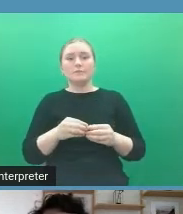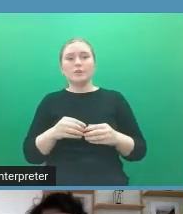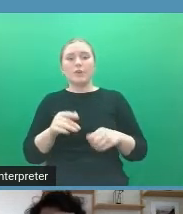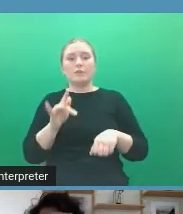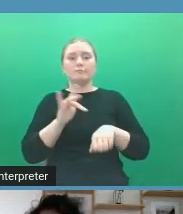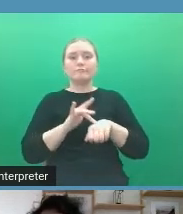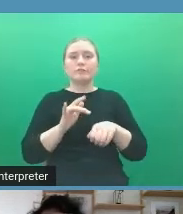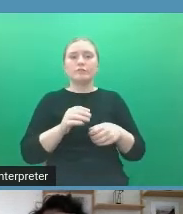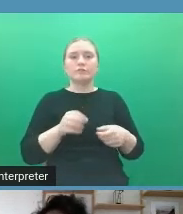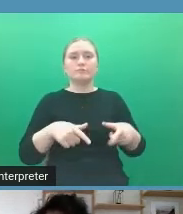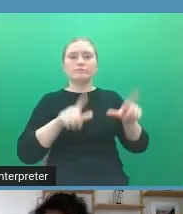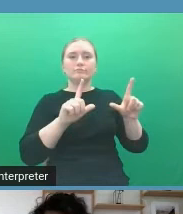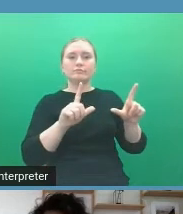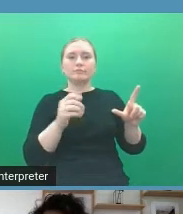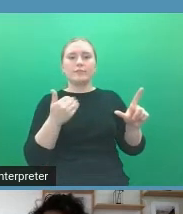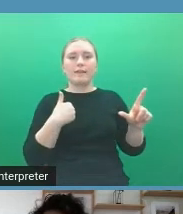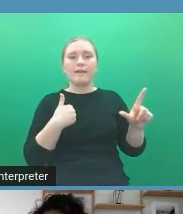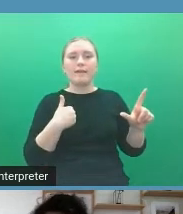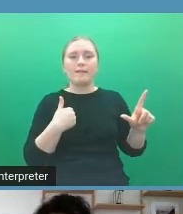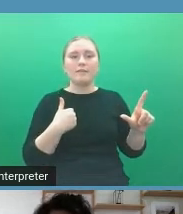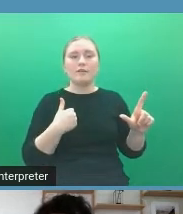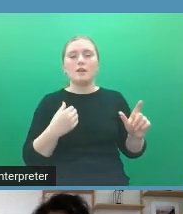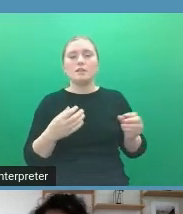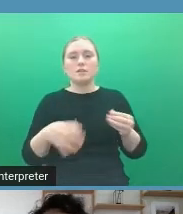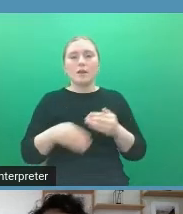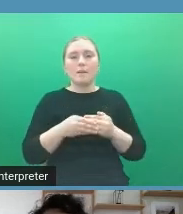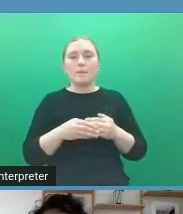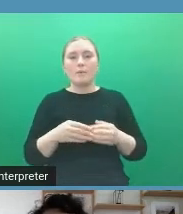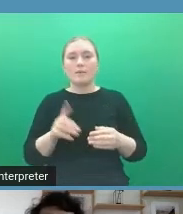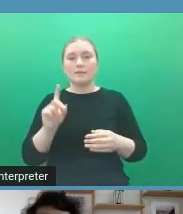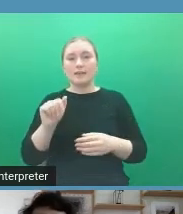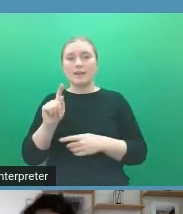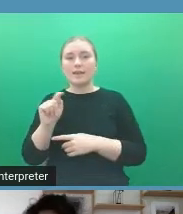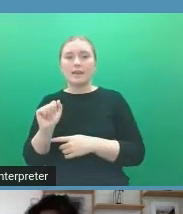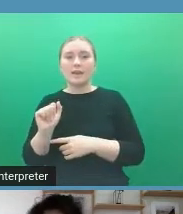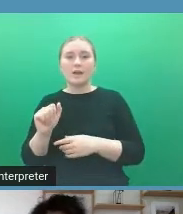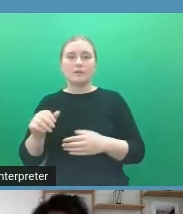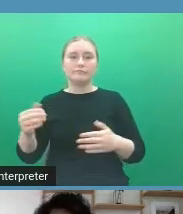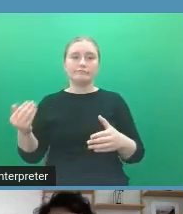So there's the associated data with it like the metadata I just gave, who sent the tweet